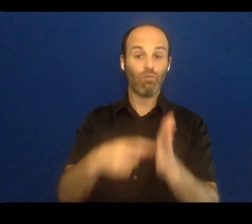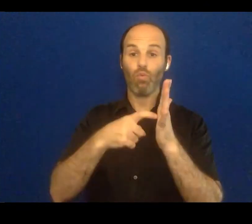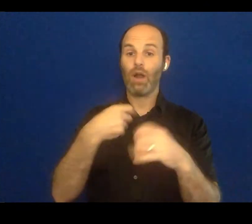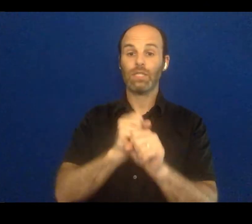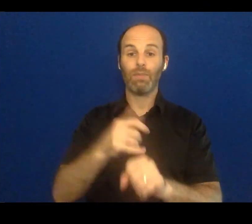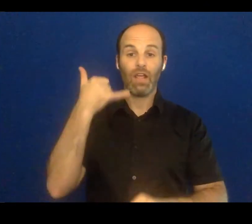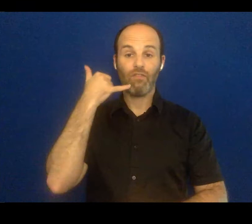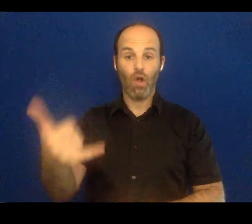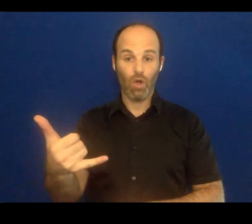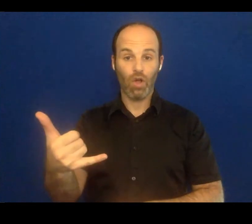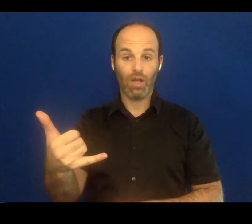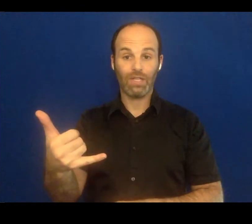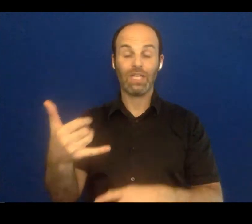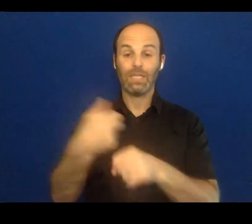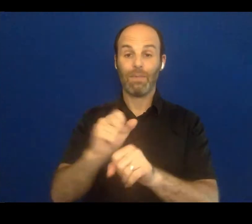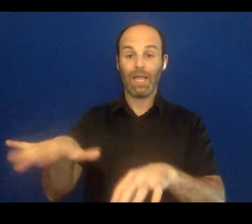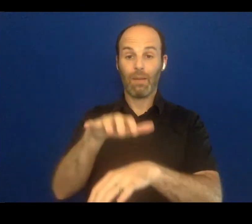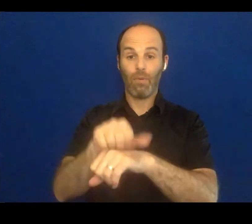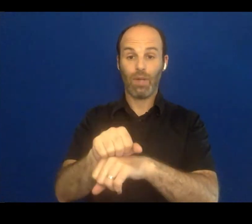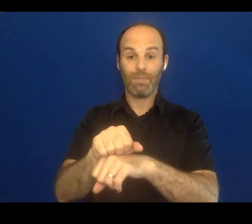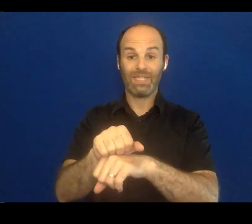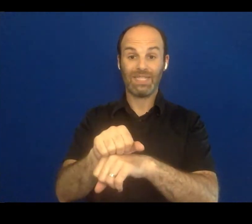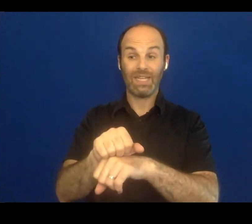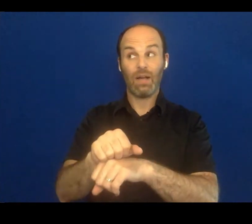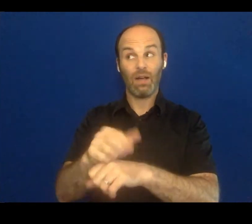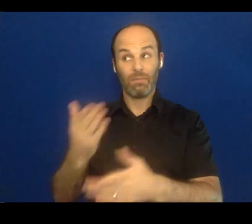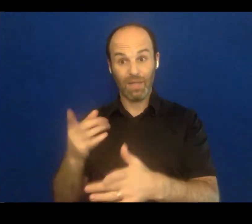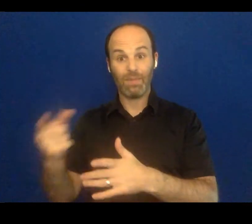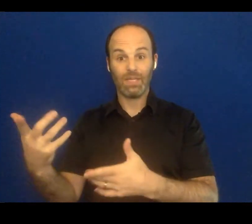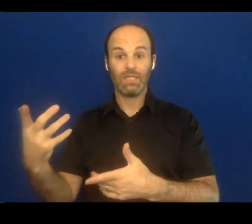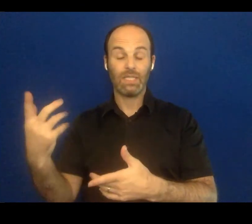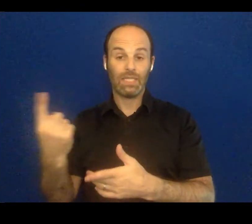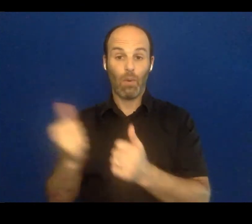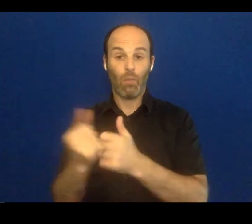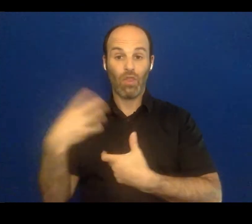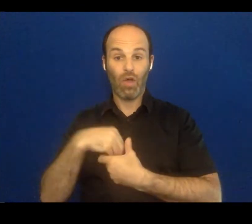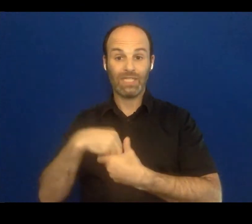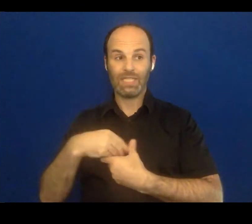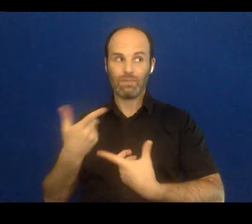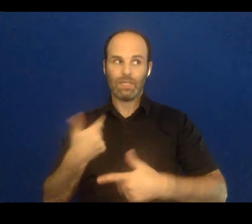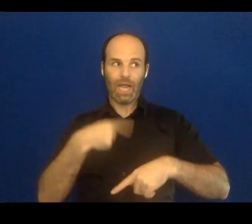CALLS IN ORDER TO MAKE APPOINTMENTS MIGHT MAKE SOMEBODY FEEL LIKE I CAN'T DO THAT AND SO